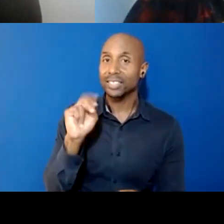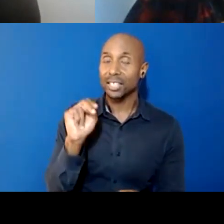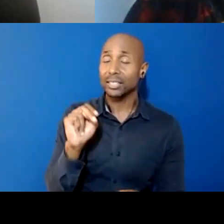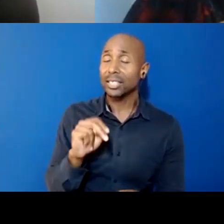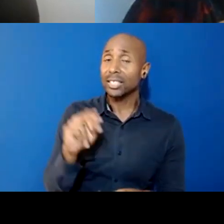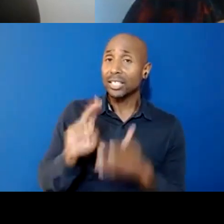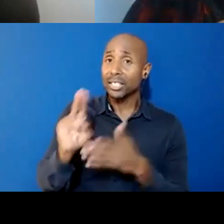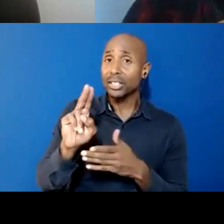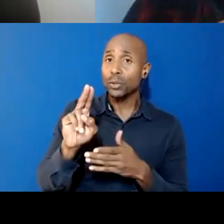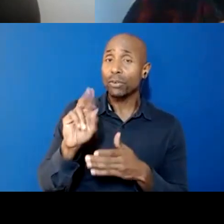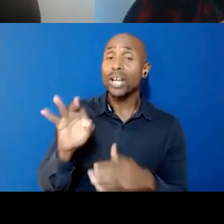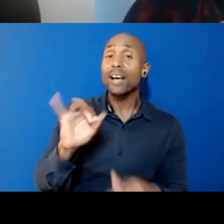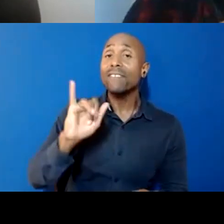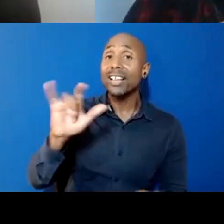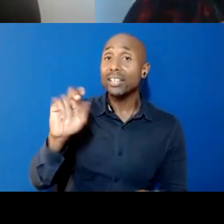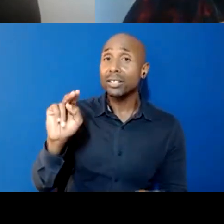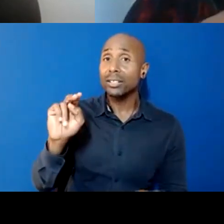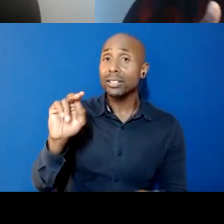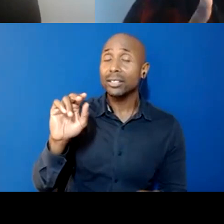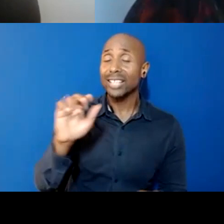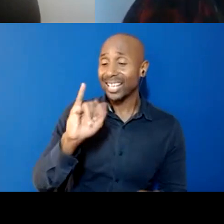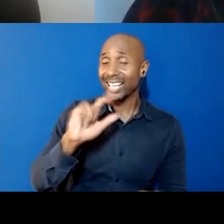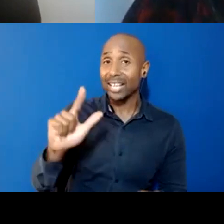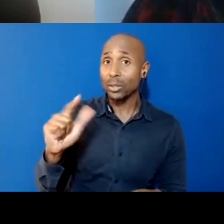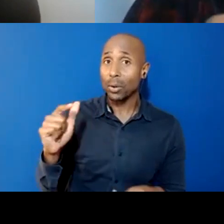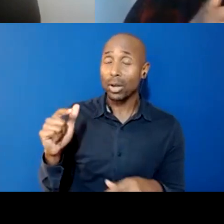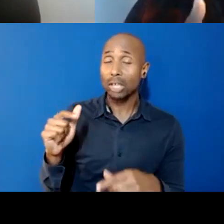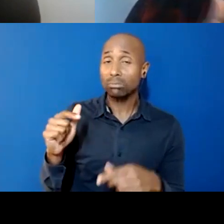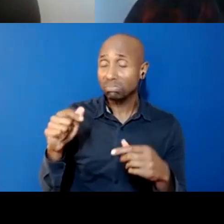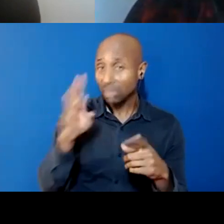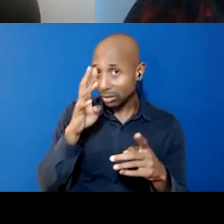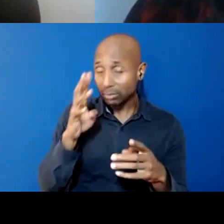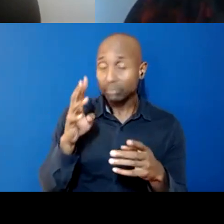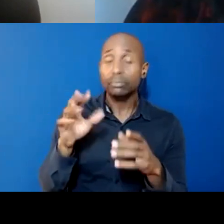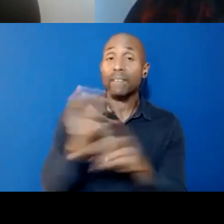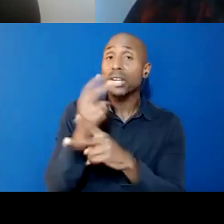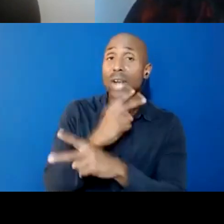It was just bringing it up and Disability Services helped a lot because